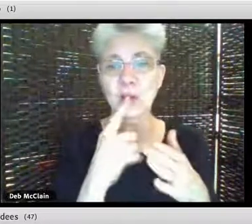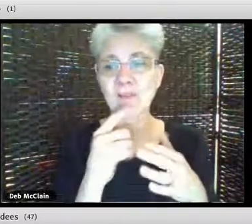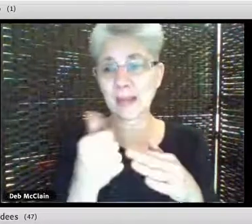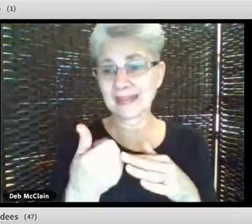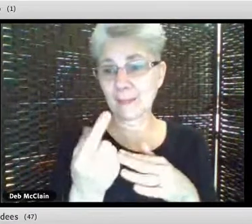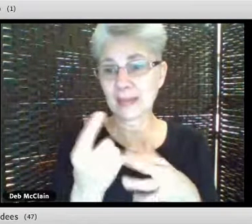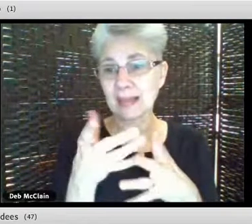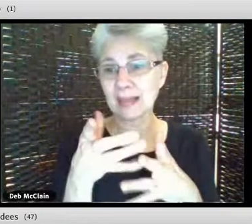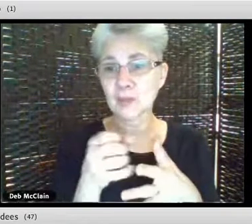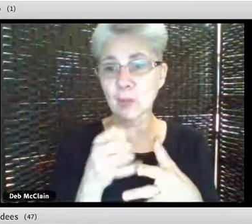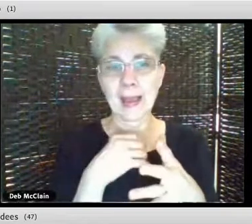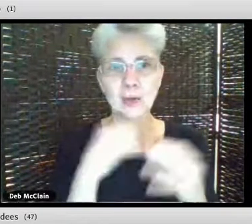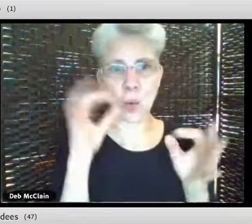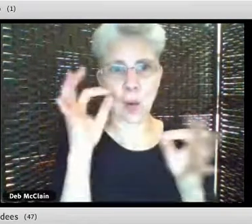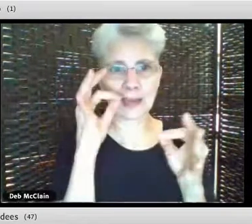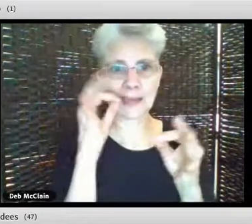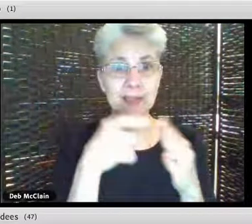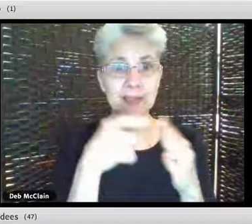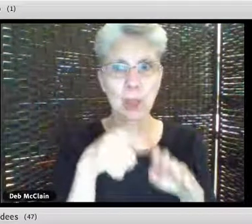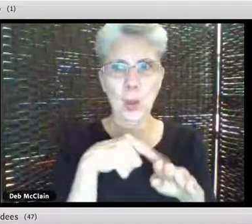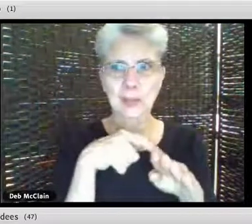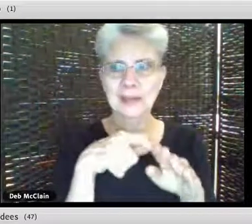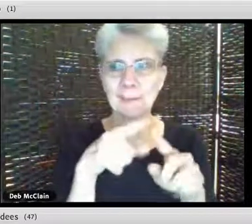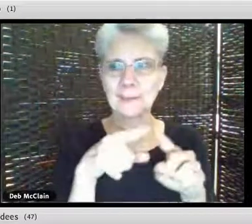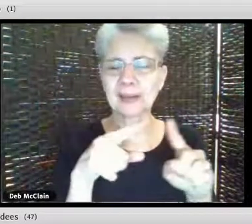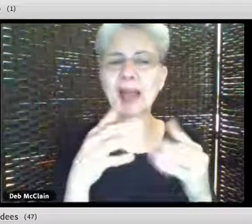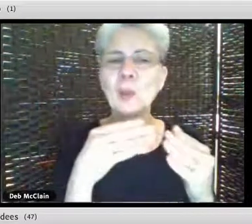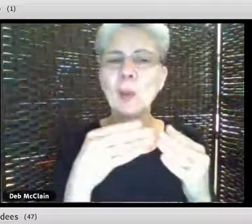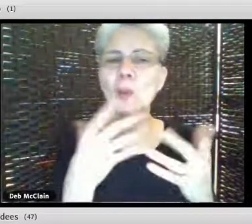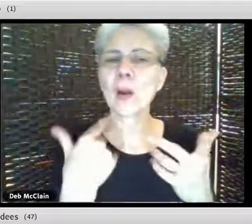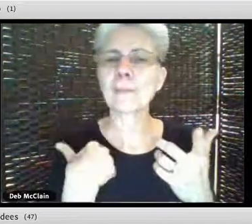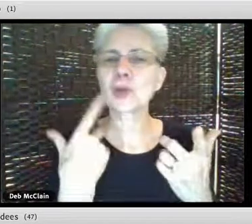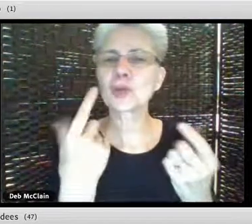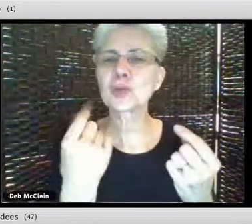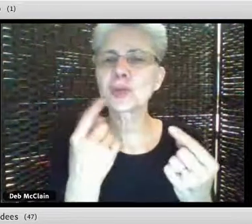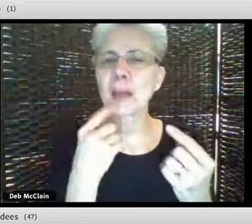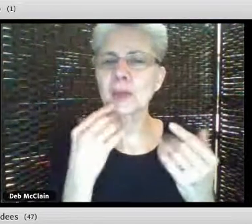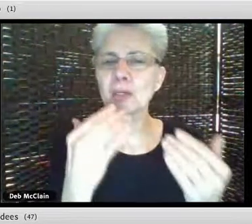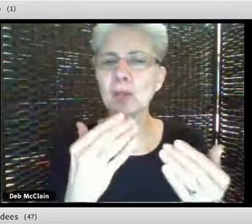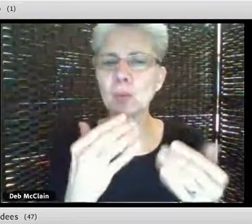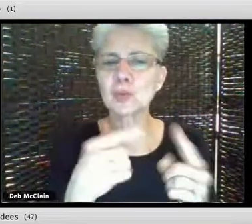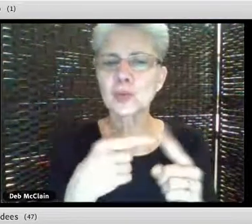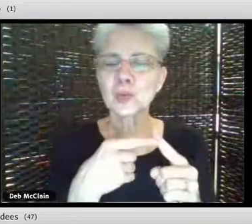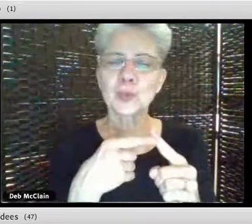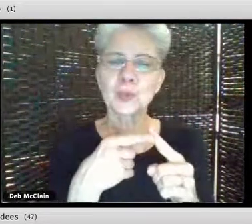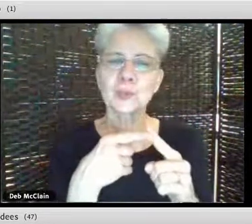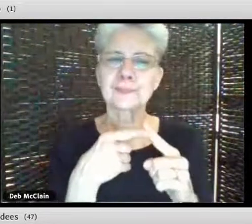because I want to get to the last couple things, and we only have about 10 minutes, so I had no idea it would take us this long.